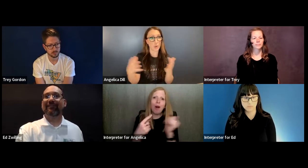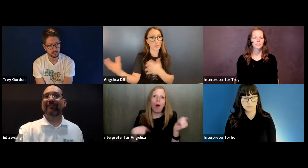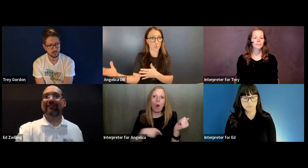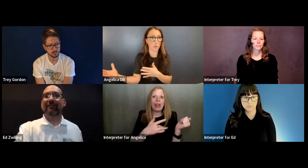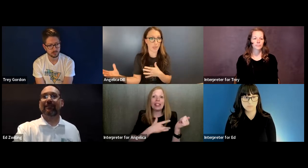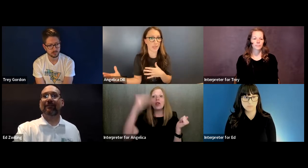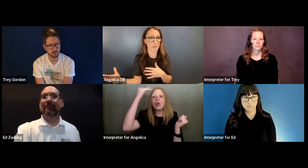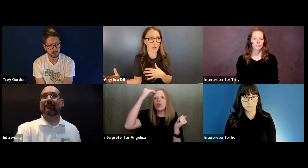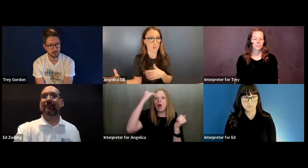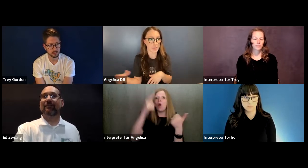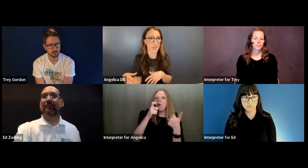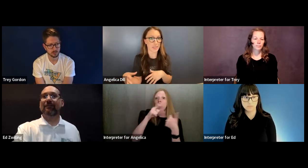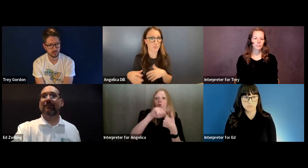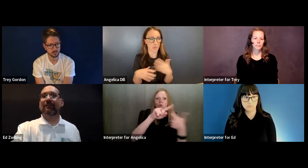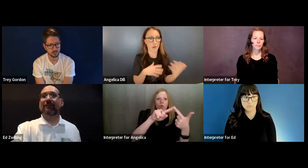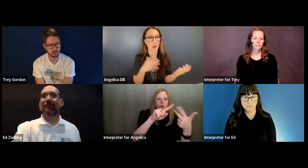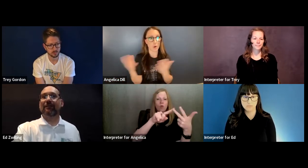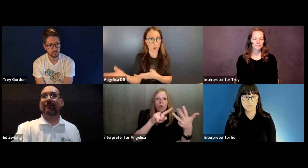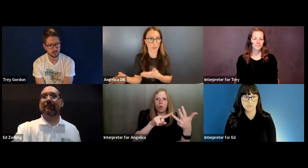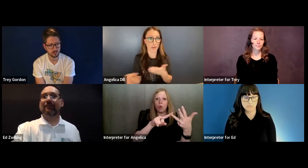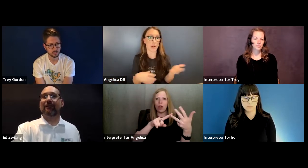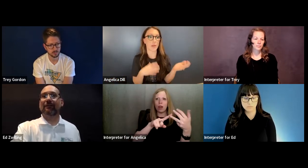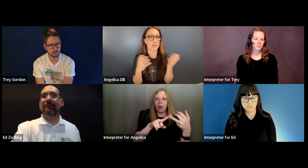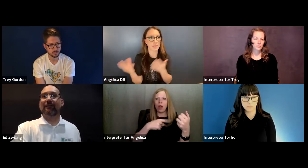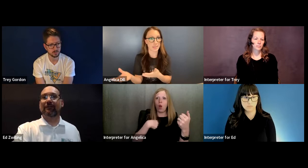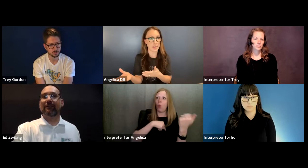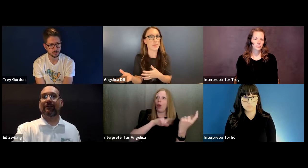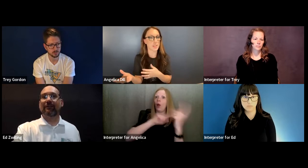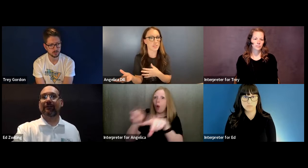if we're working in medical settings whether or not we're going there or not because in in-patient